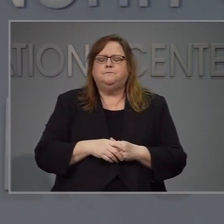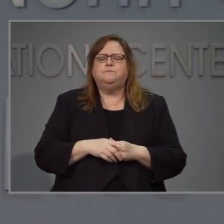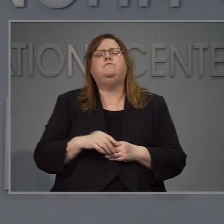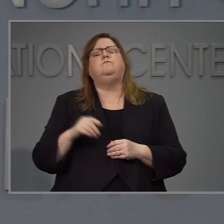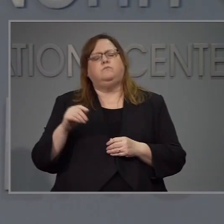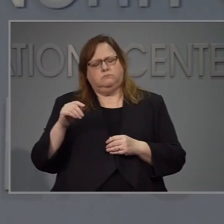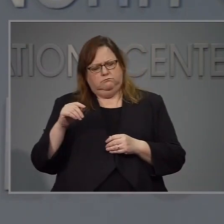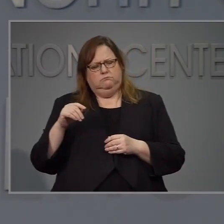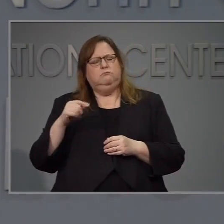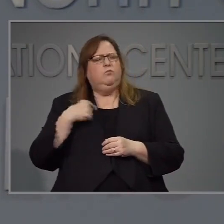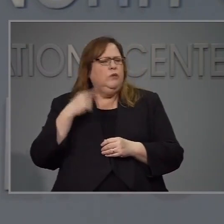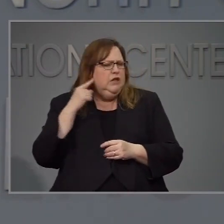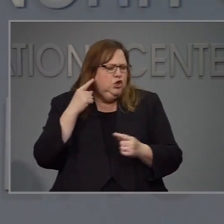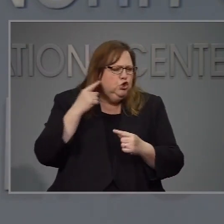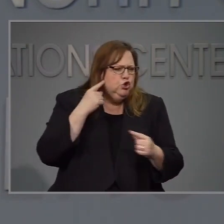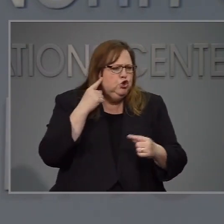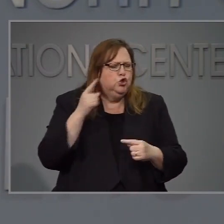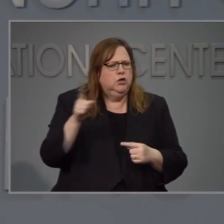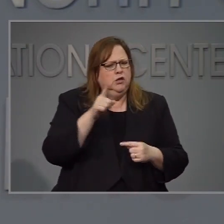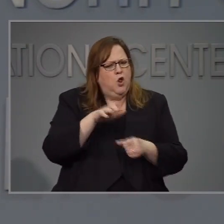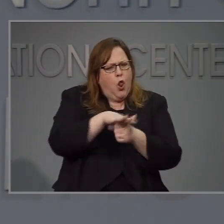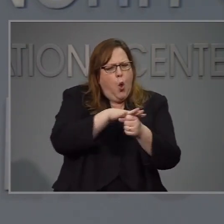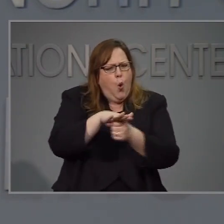FIRST QUESTION WILL BE FROM COLLEEN QUICKLY WNCN. GOOD AFTERNOON GOVERNOR PEOPLE AND